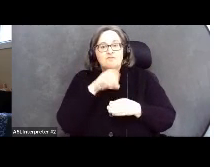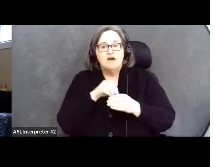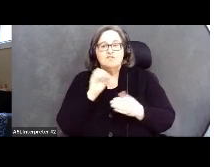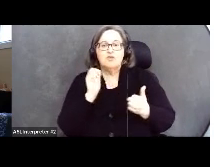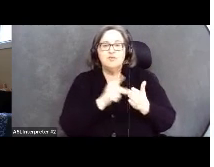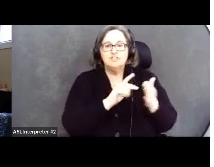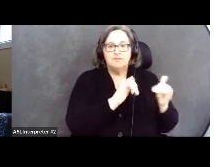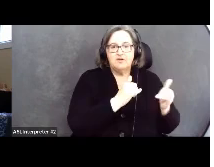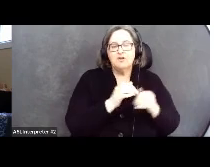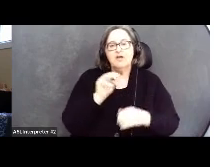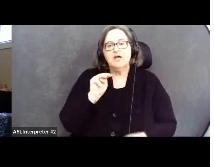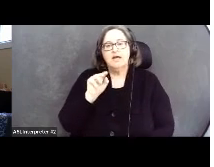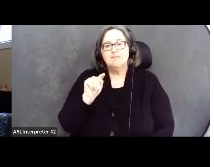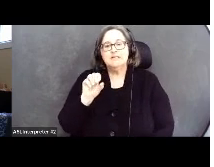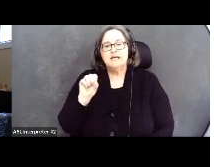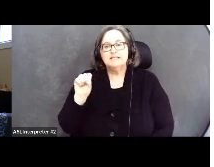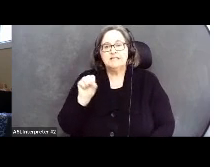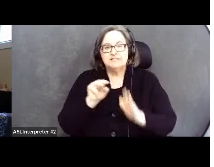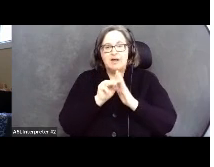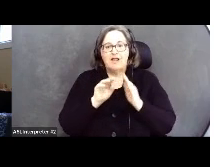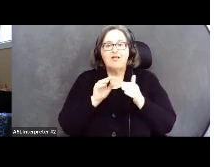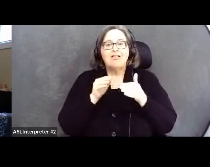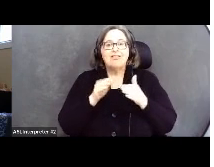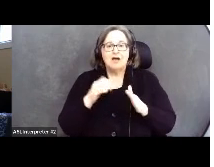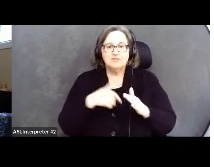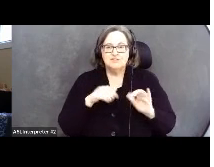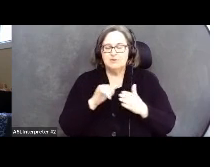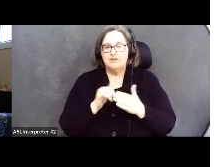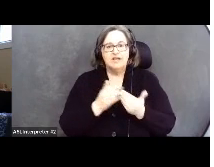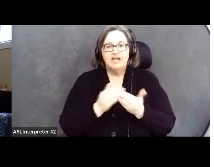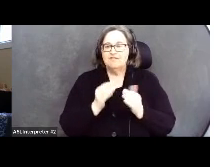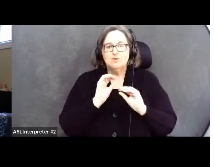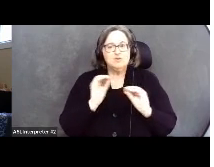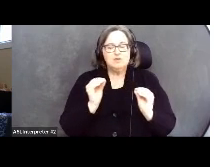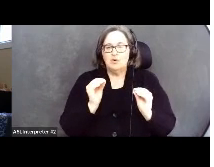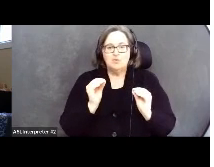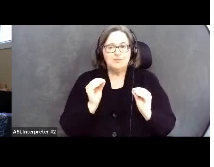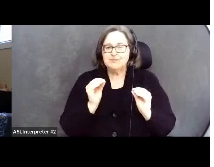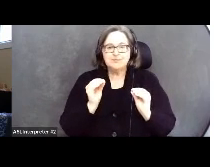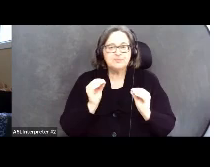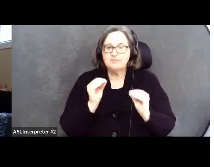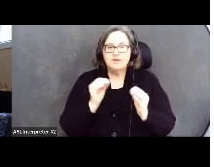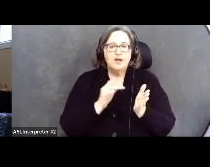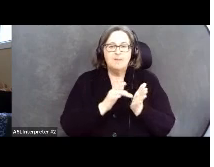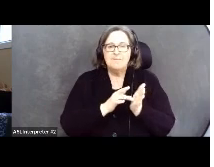The MTSS model allows us to do that, even if there sent a medical director directing this.